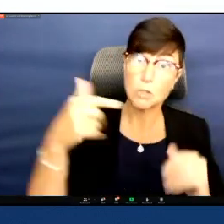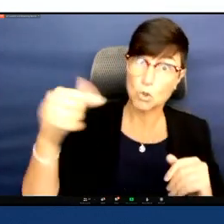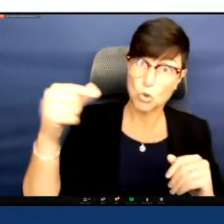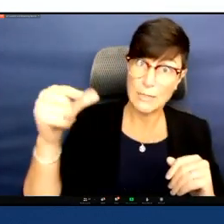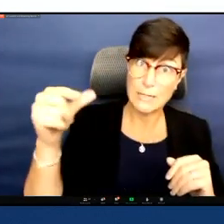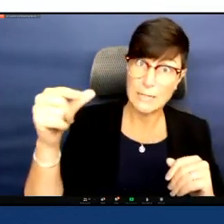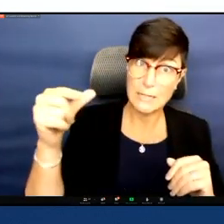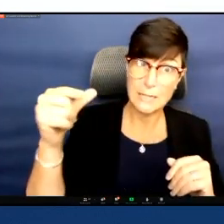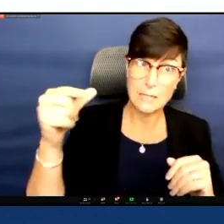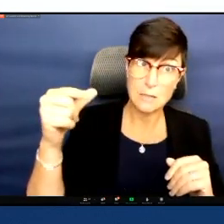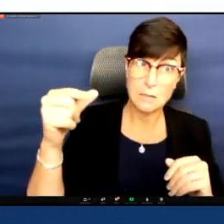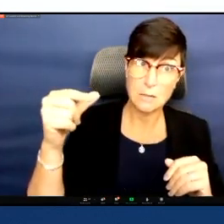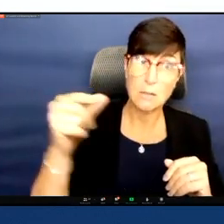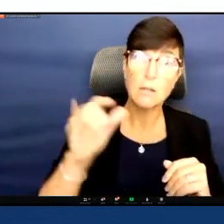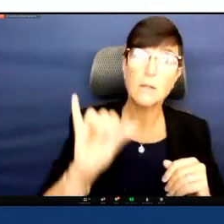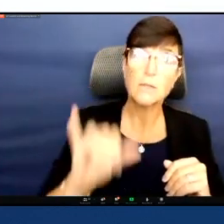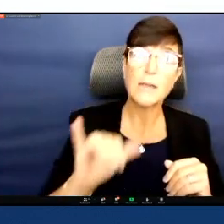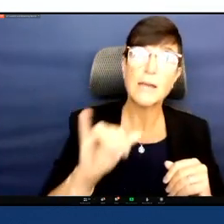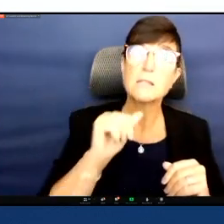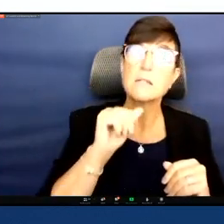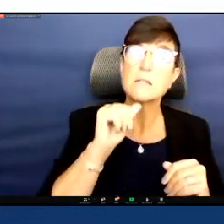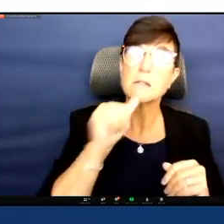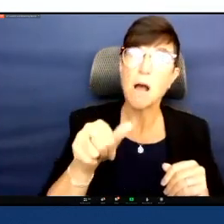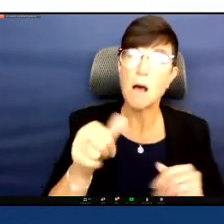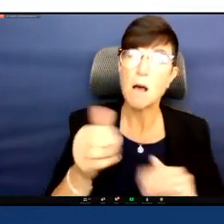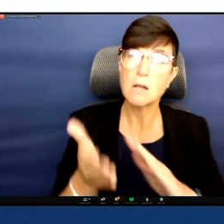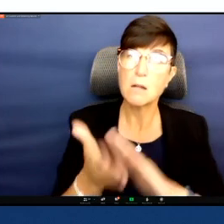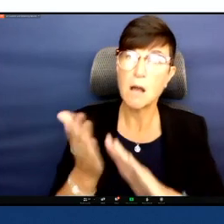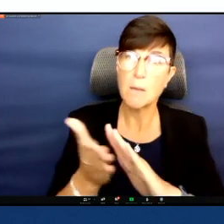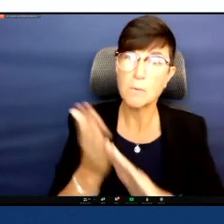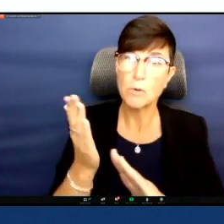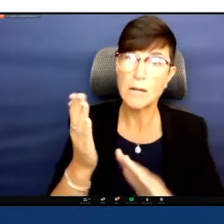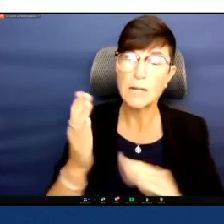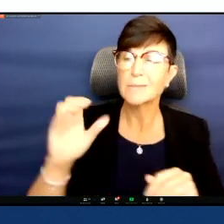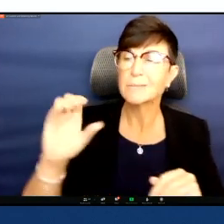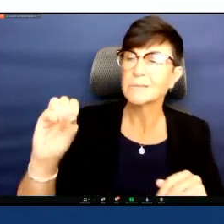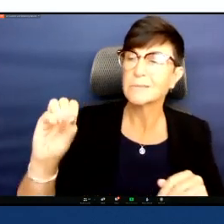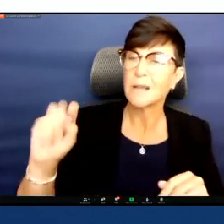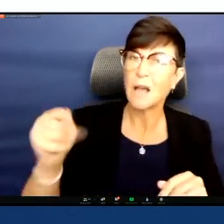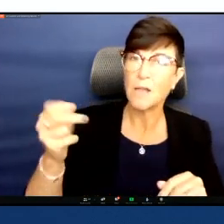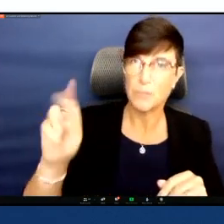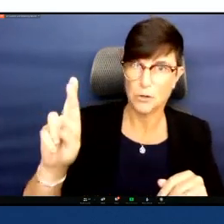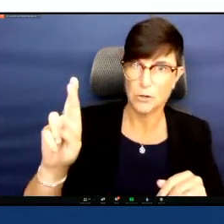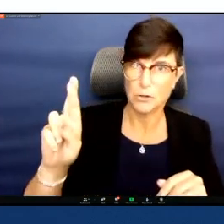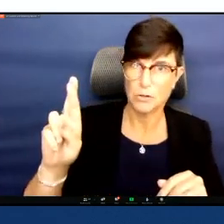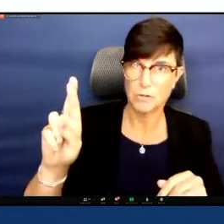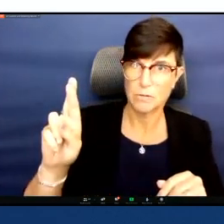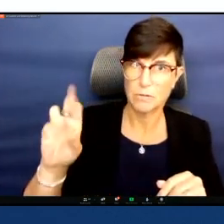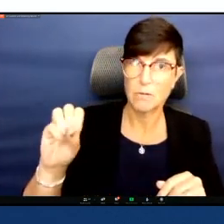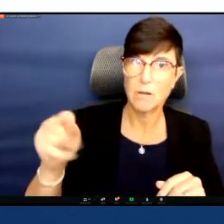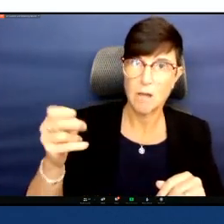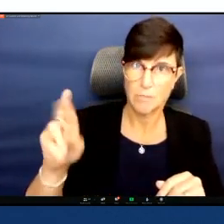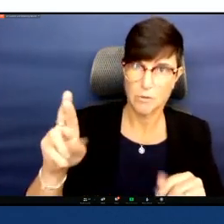are the non-operating and other budget types that we saw on the previous chart. So everything else are the operating budget.